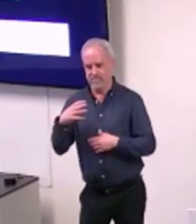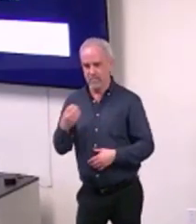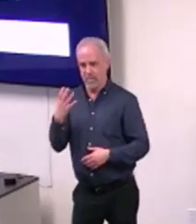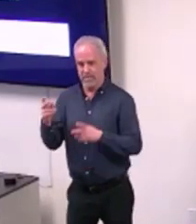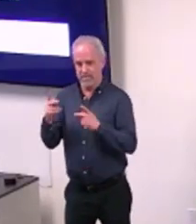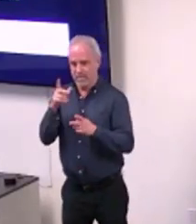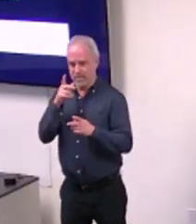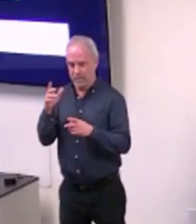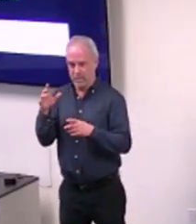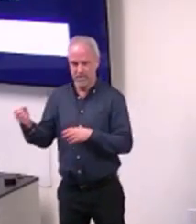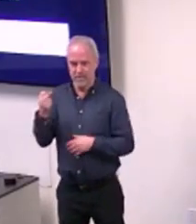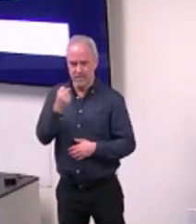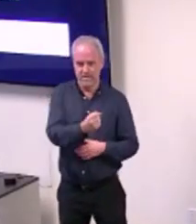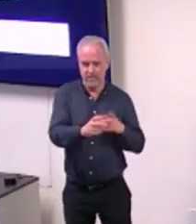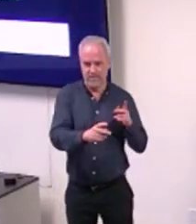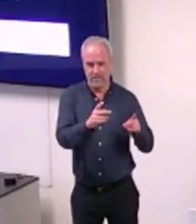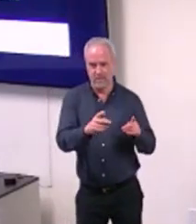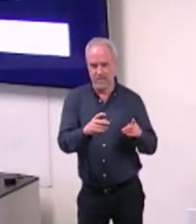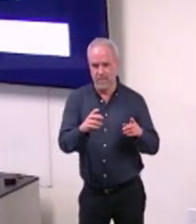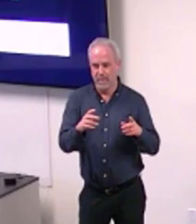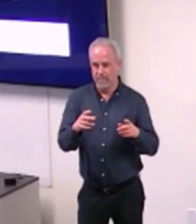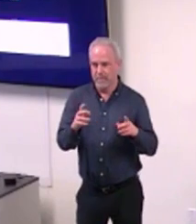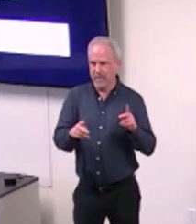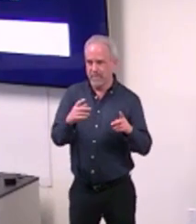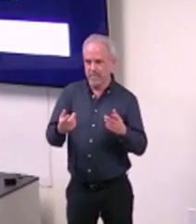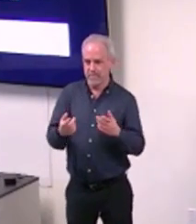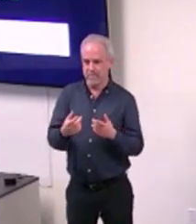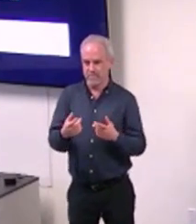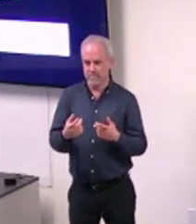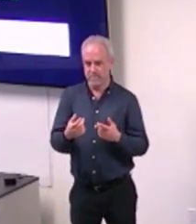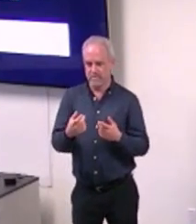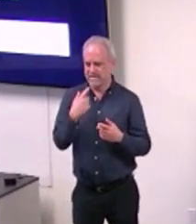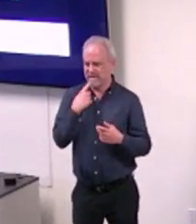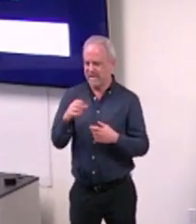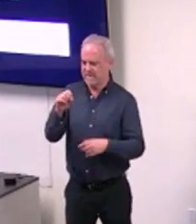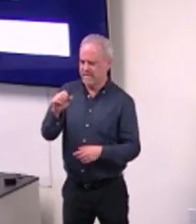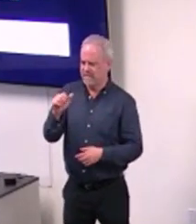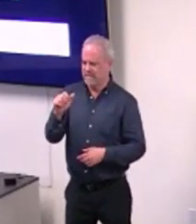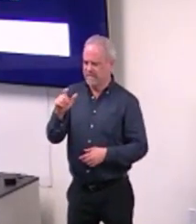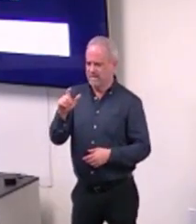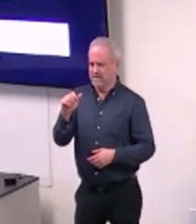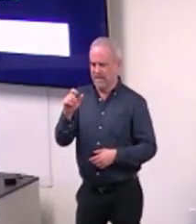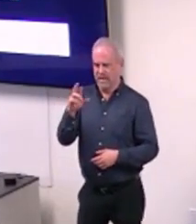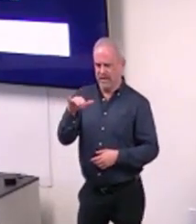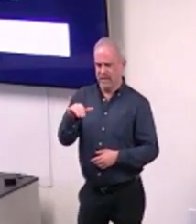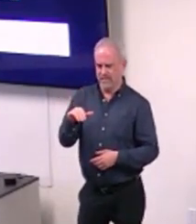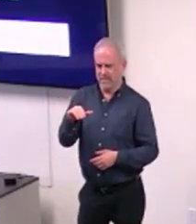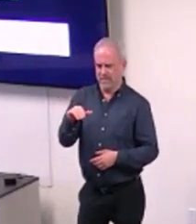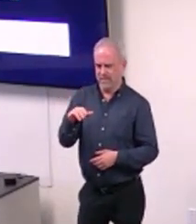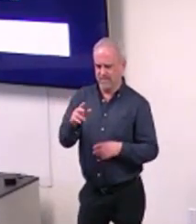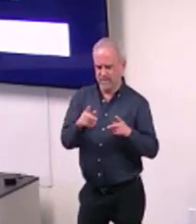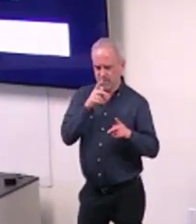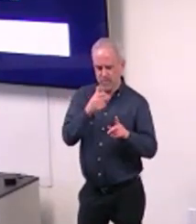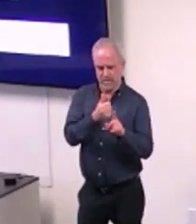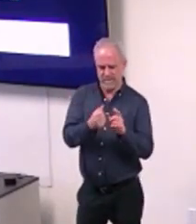But my ancestors were actually born free, lived free, and died free. Despite the institution of enslavement. And that's really important to me as well.